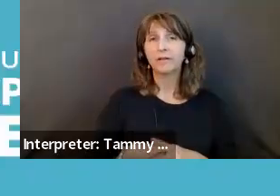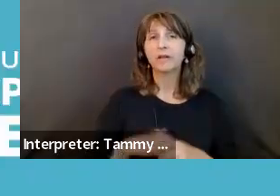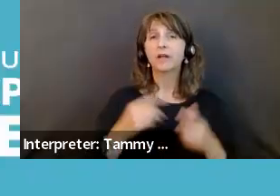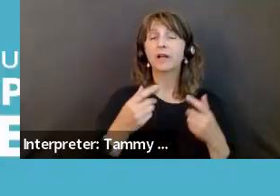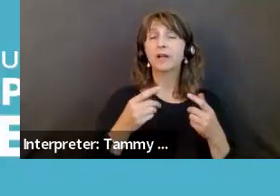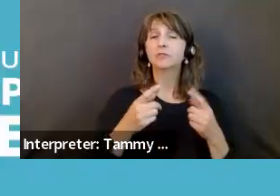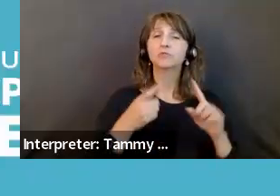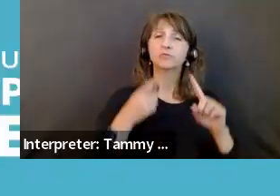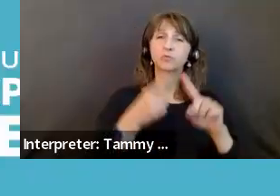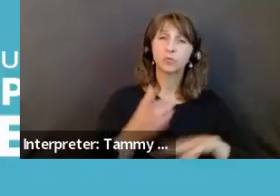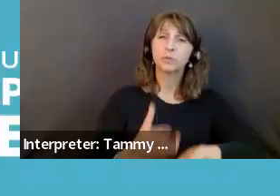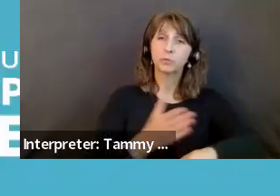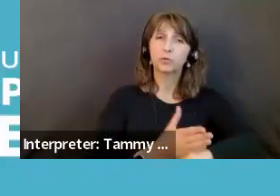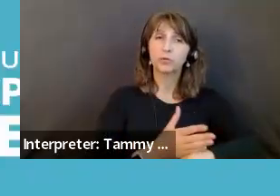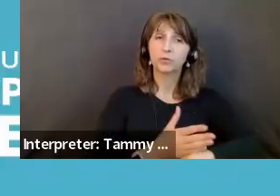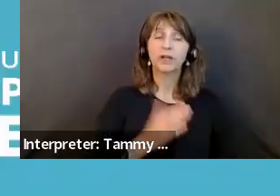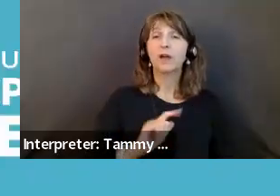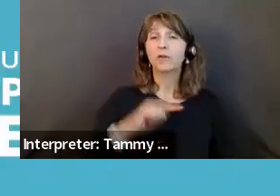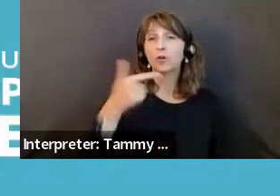And I will hand it back to Robert.